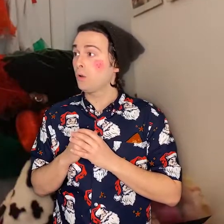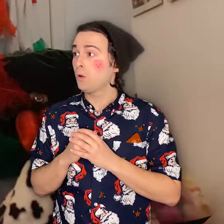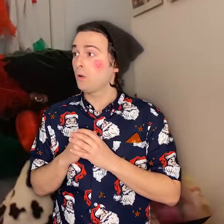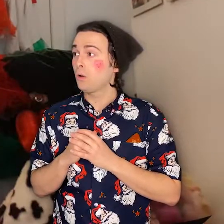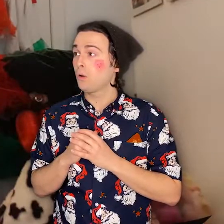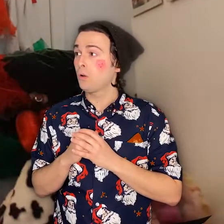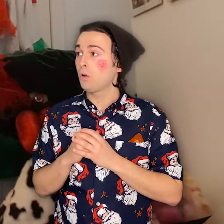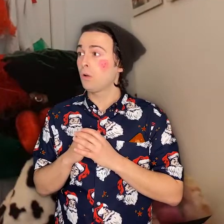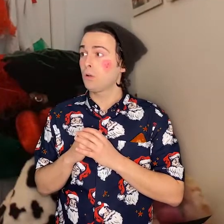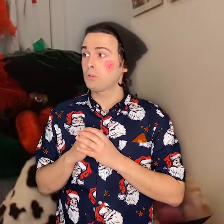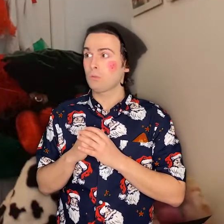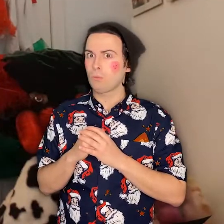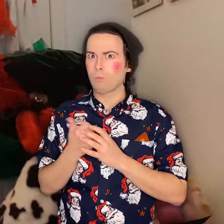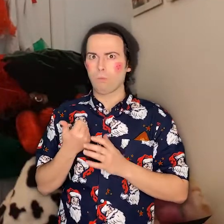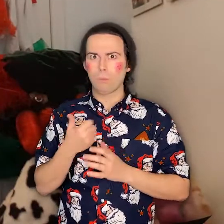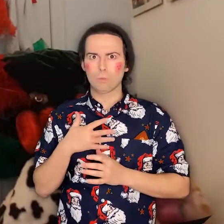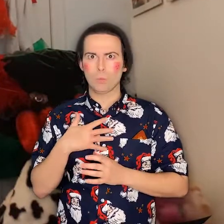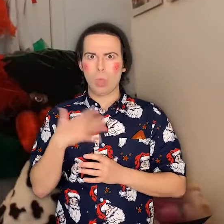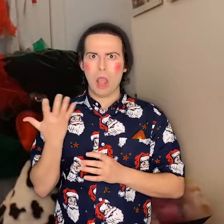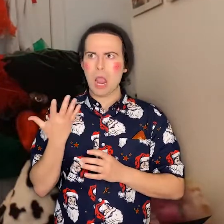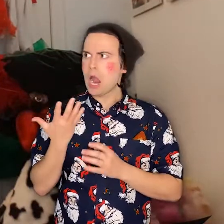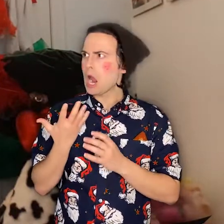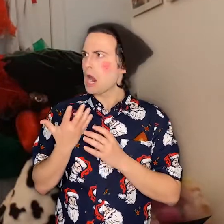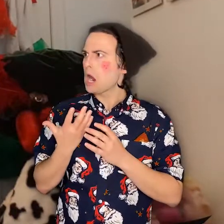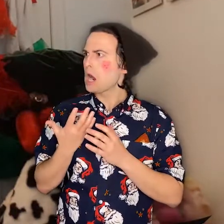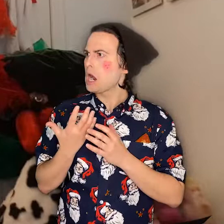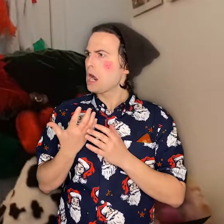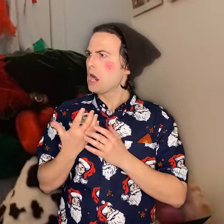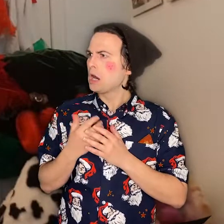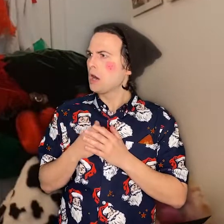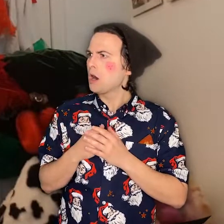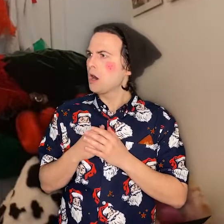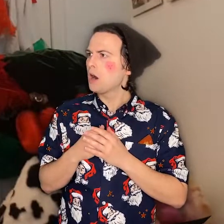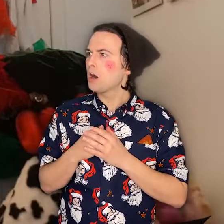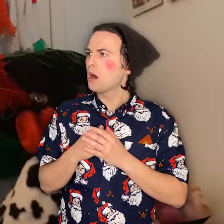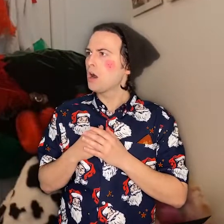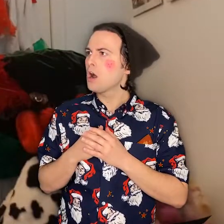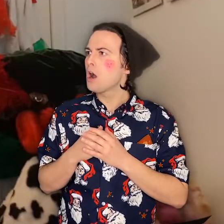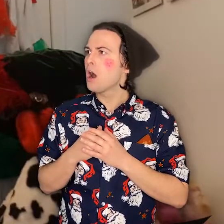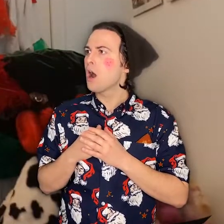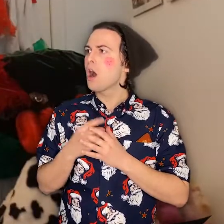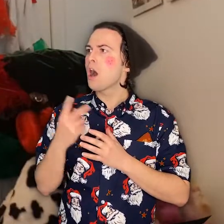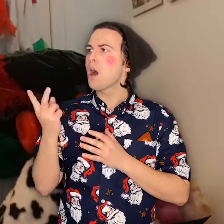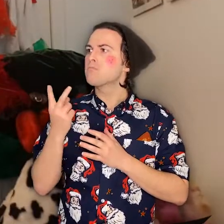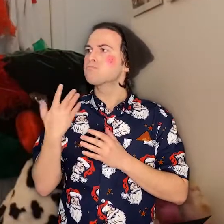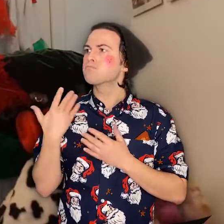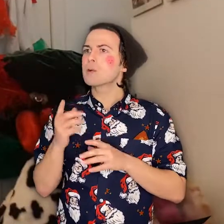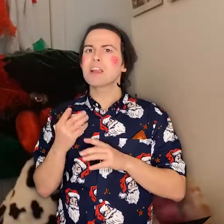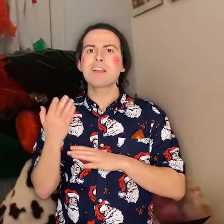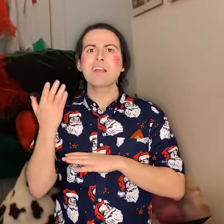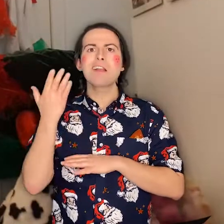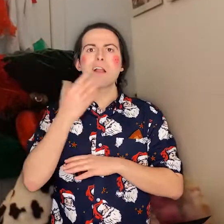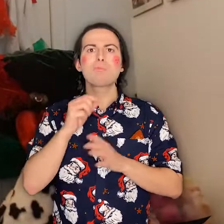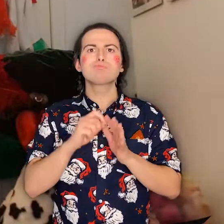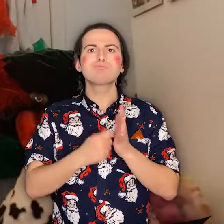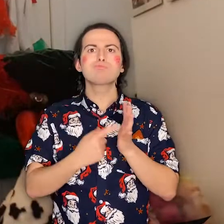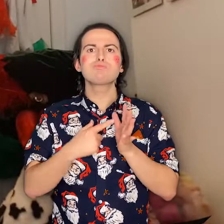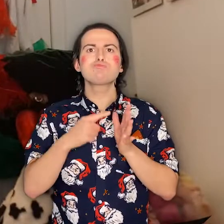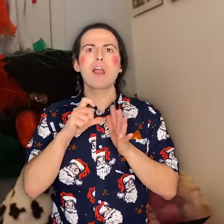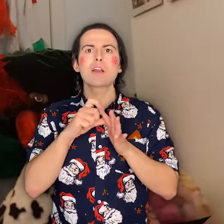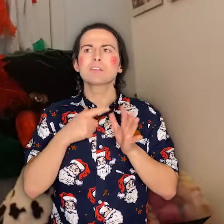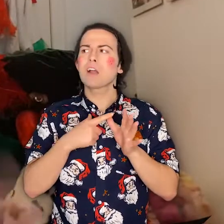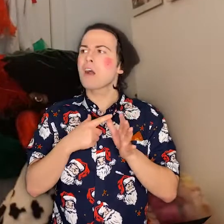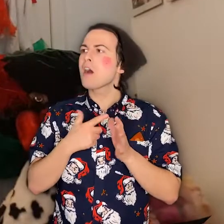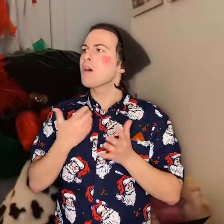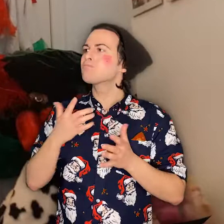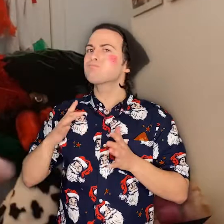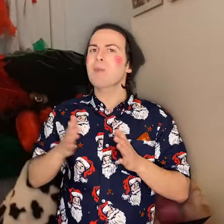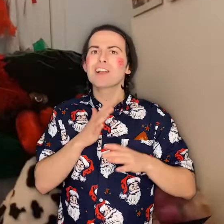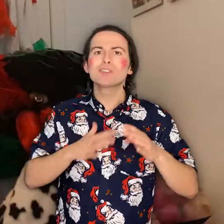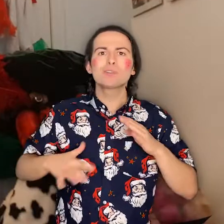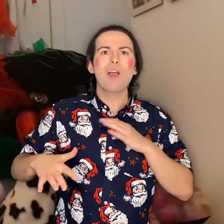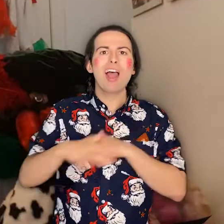I can say about her. We trained together at PRADA, the Pantoland Royal Academy for the Dramatic Arts.